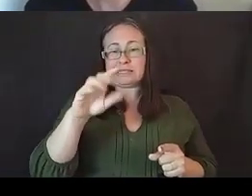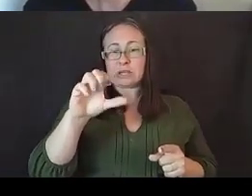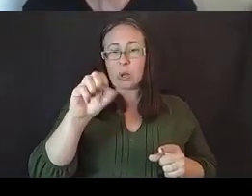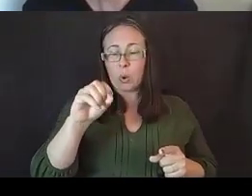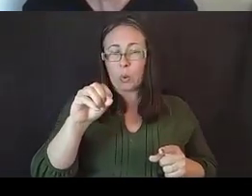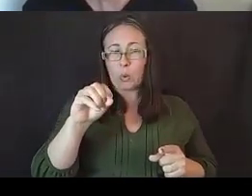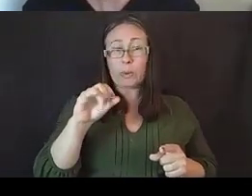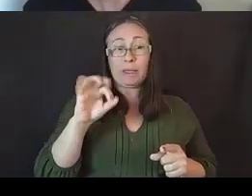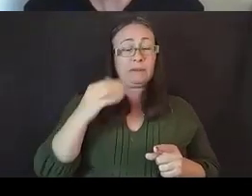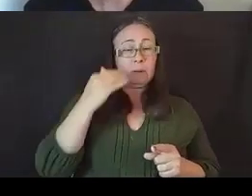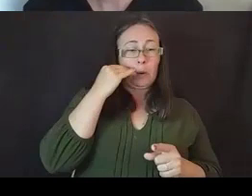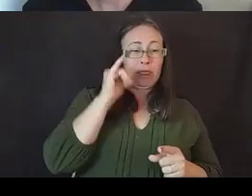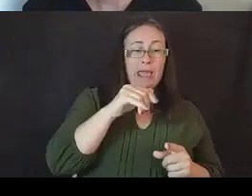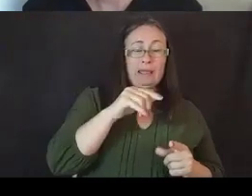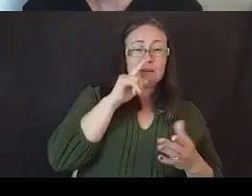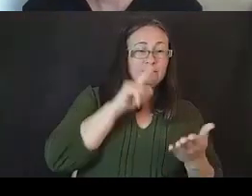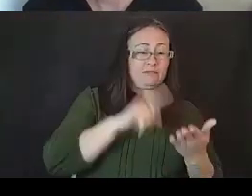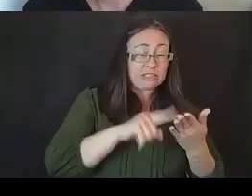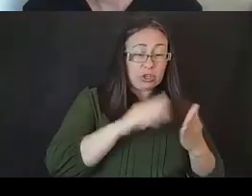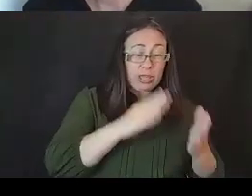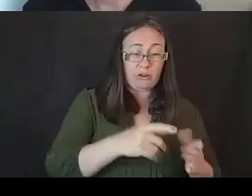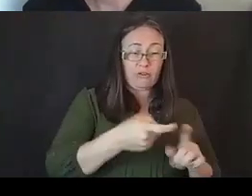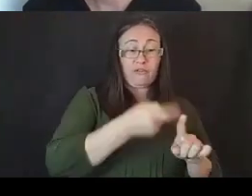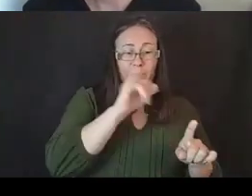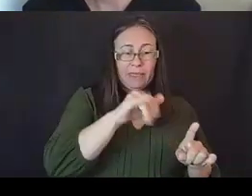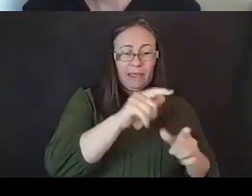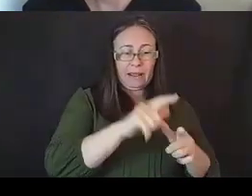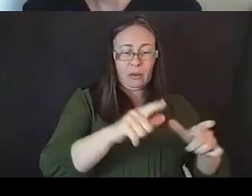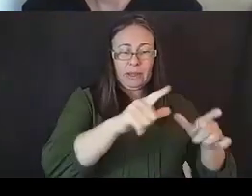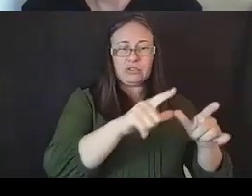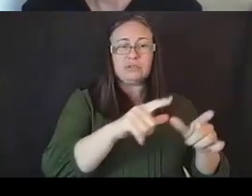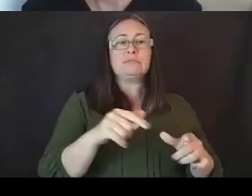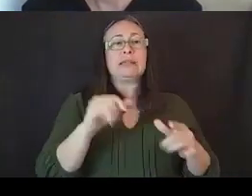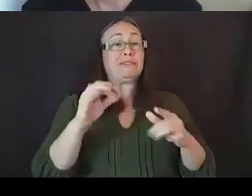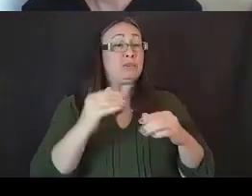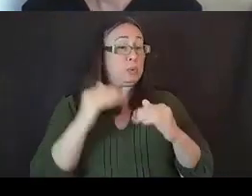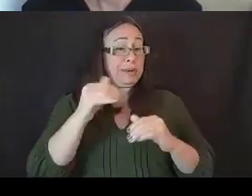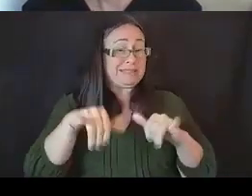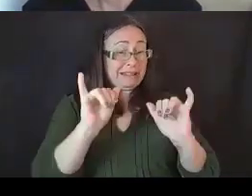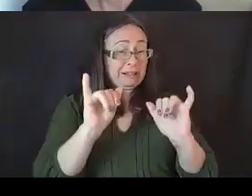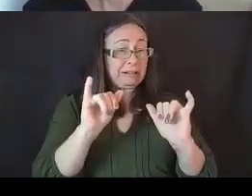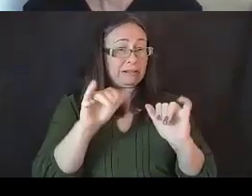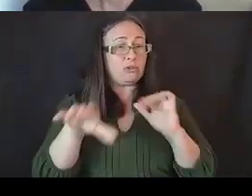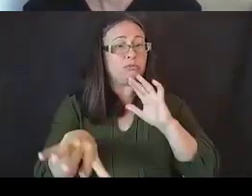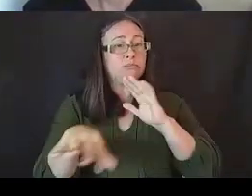and if that's still too many I can enter a keyword, so let's enter capsaicin